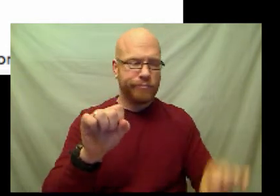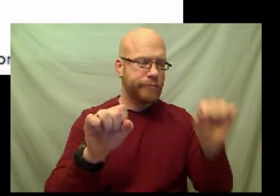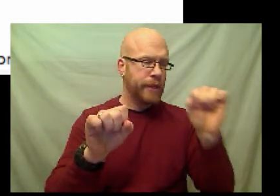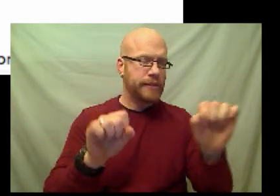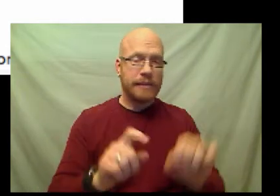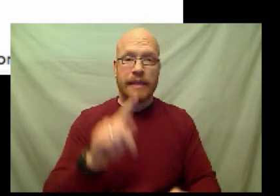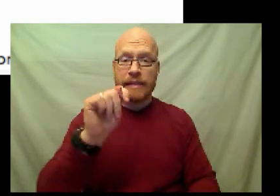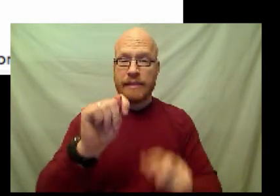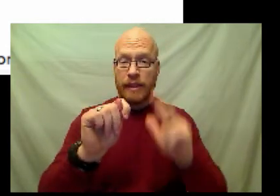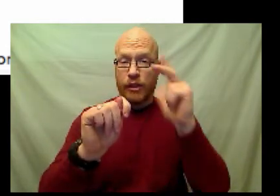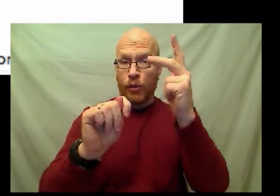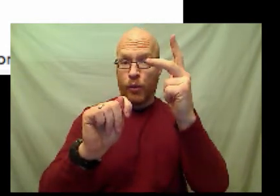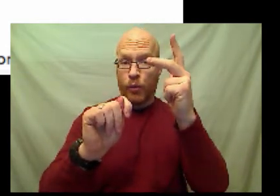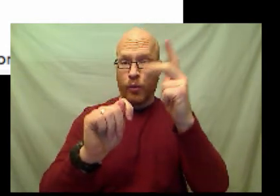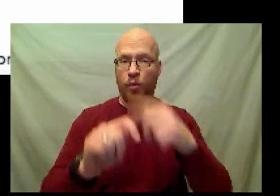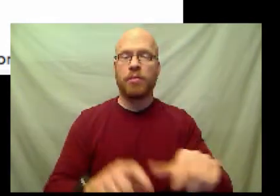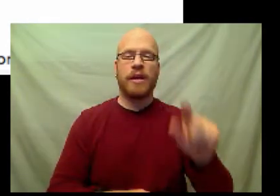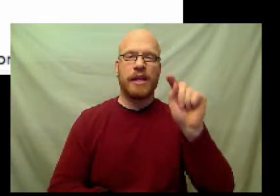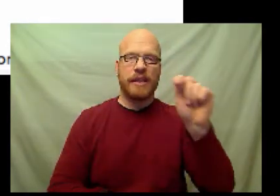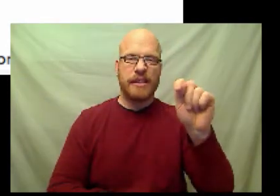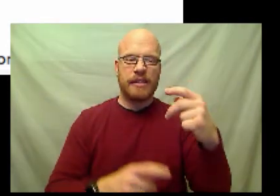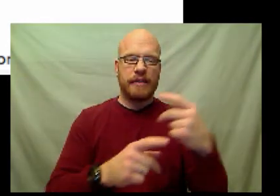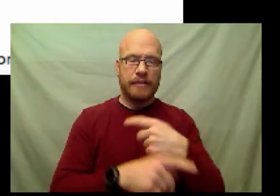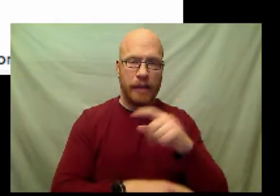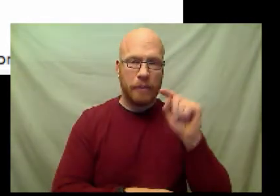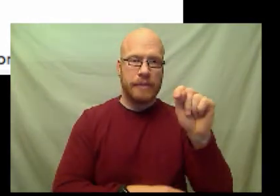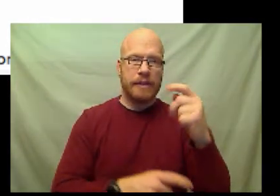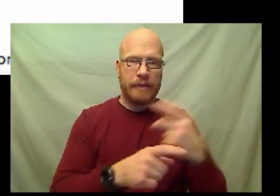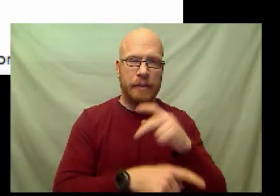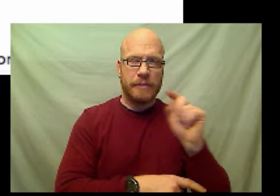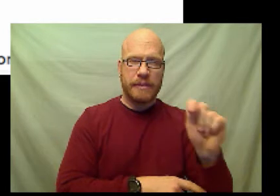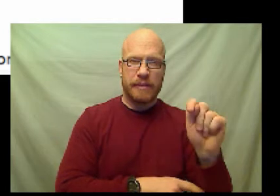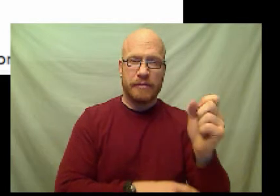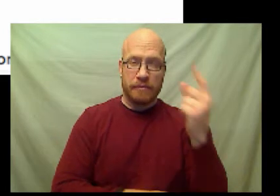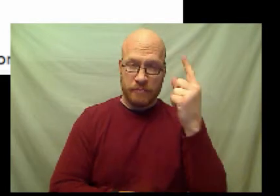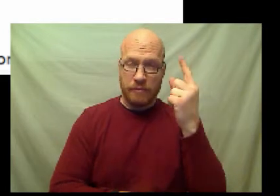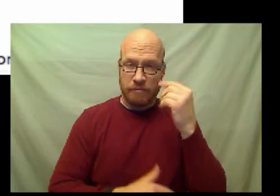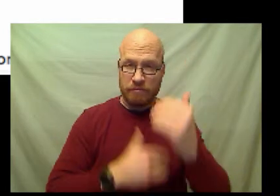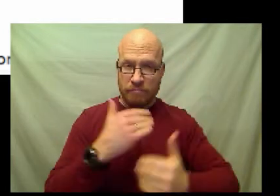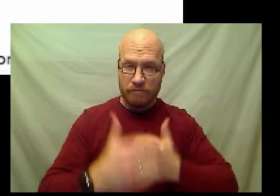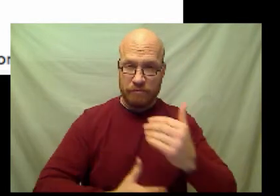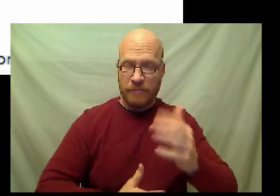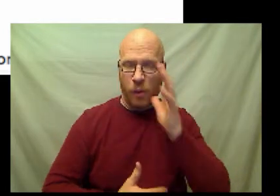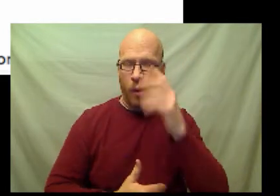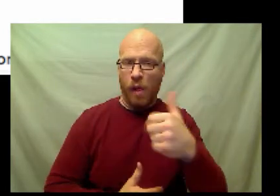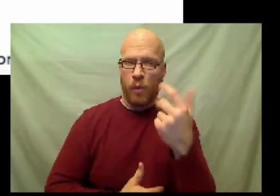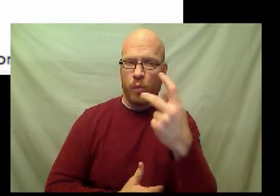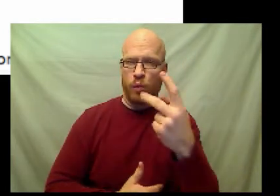S is just S, T is -- T cubed is T times T times T. Okay? It's how we go on to process the other --